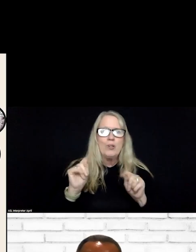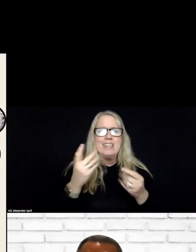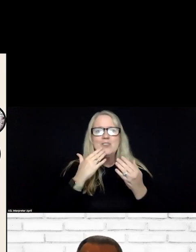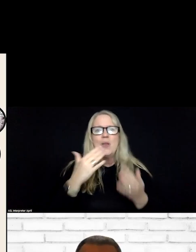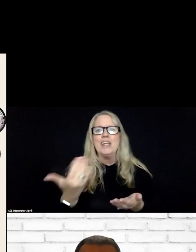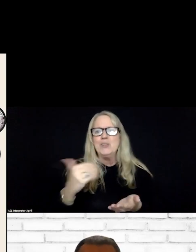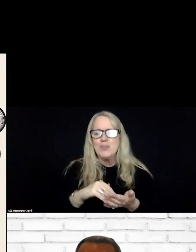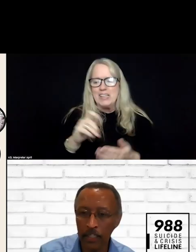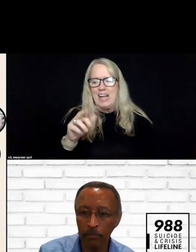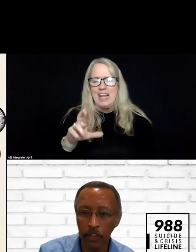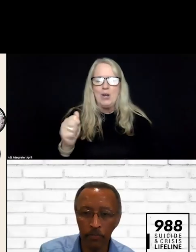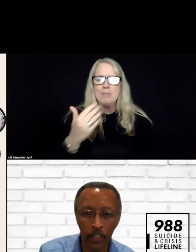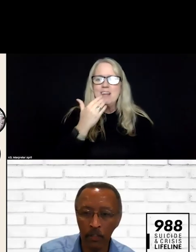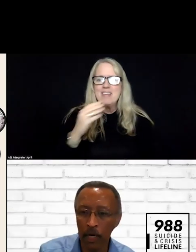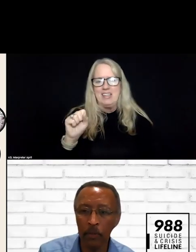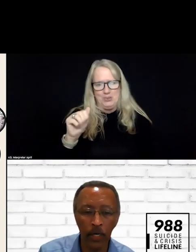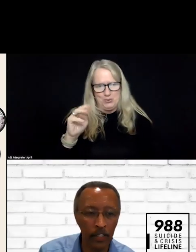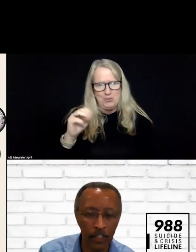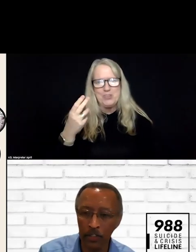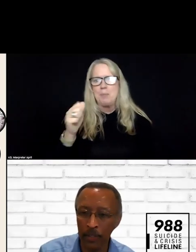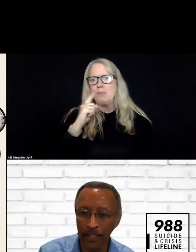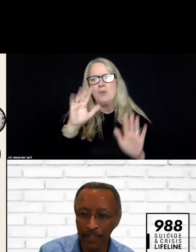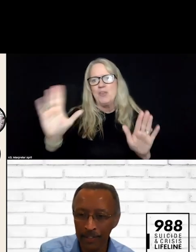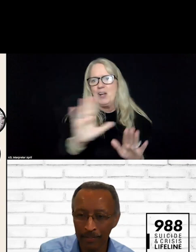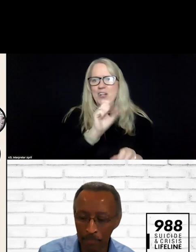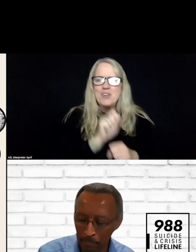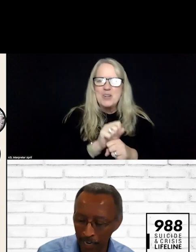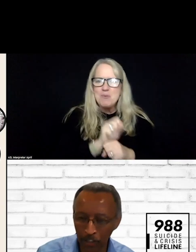THANK YOU SAMHSA FOR THE INCREDIBLE WORK THEY ARE DOING. BACK TO